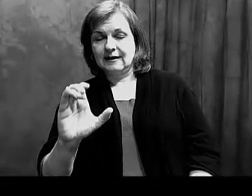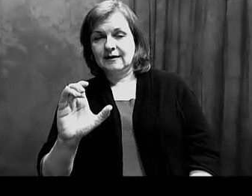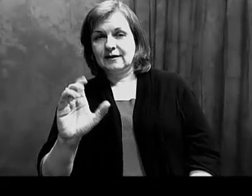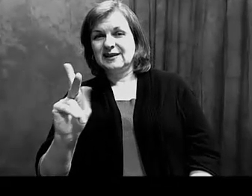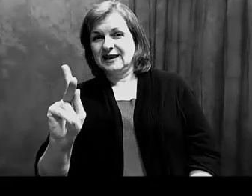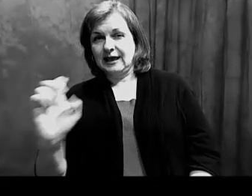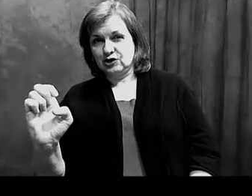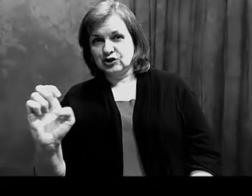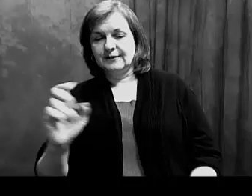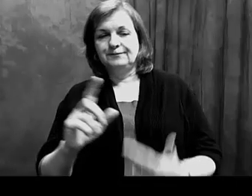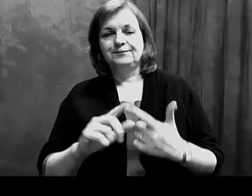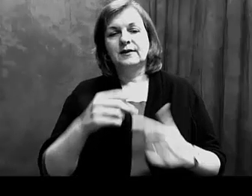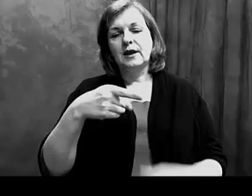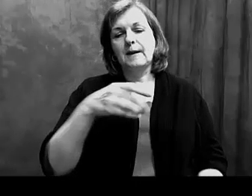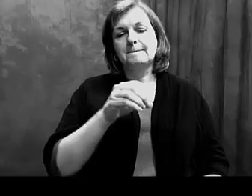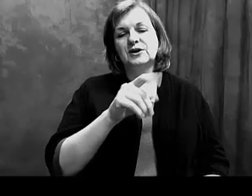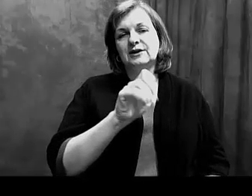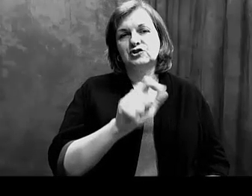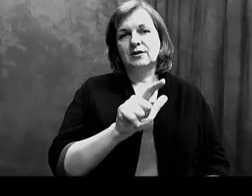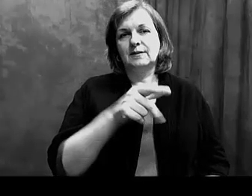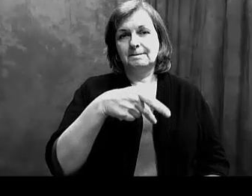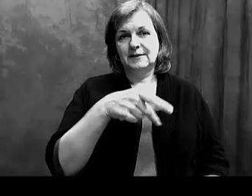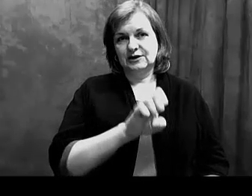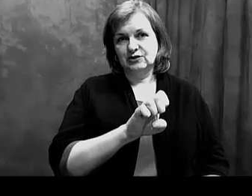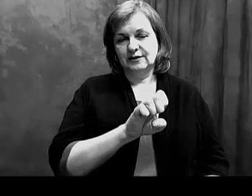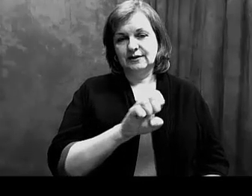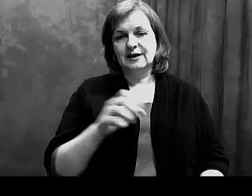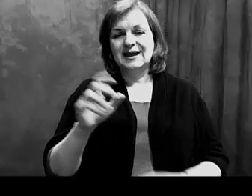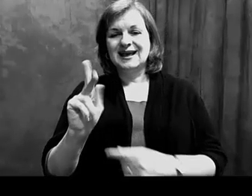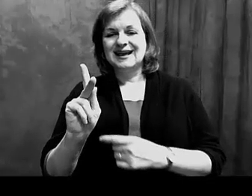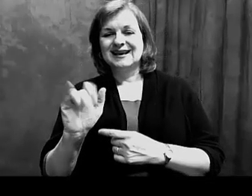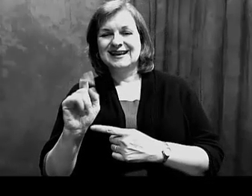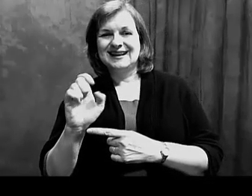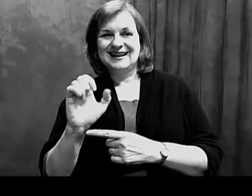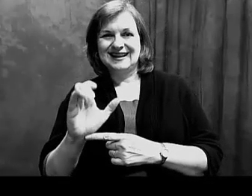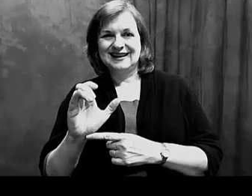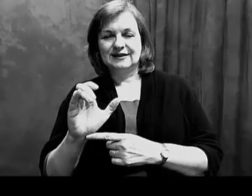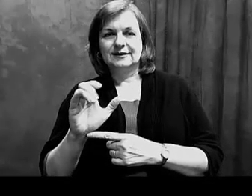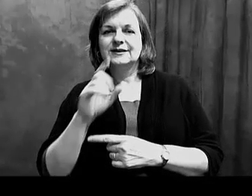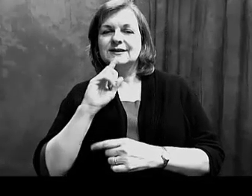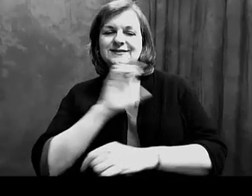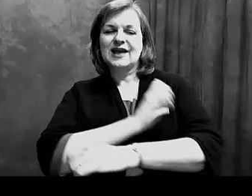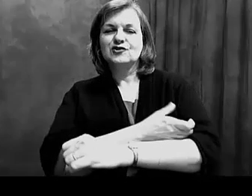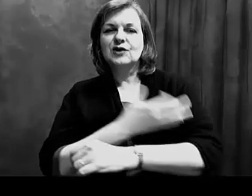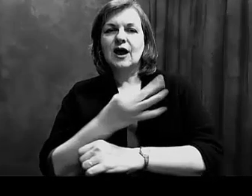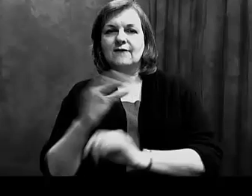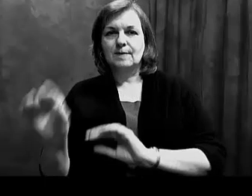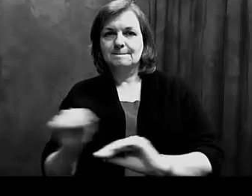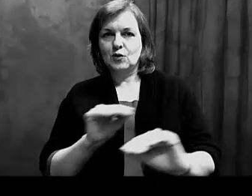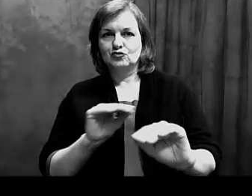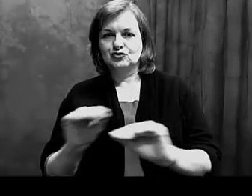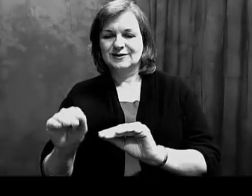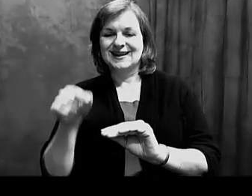so when we look at kinetic energy or energy of motion this is what is actually going to be causing the change or performing the work